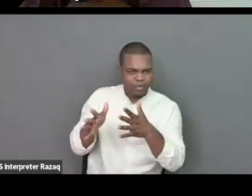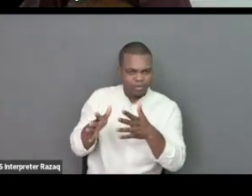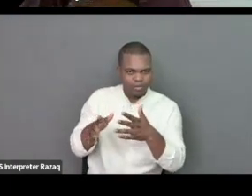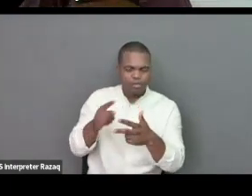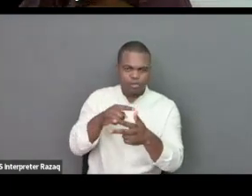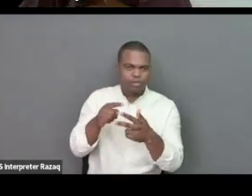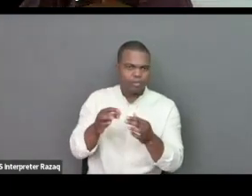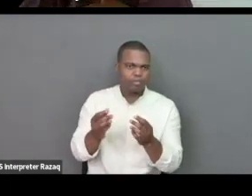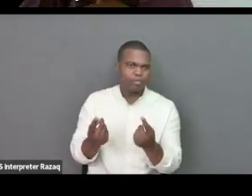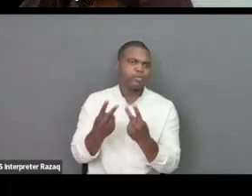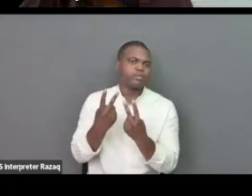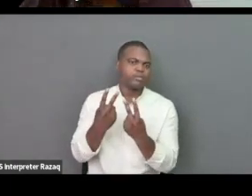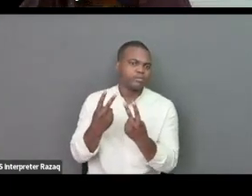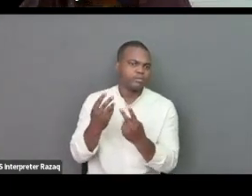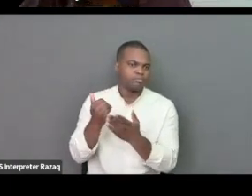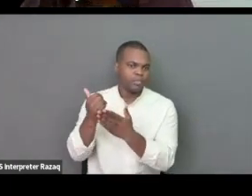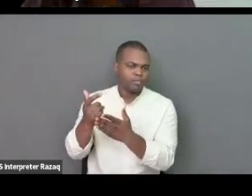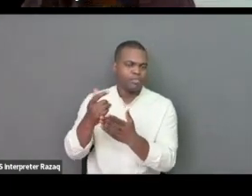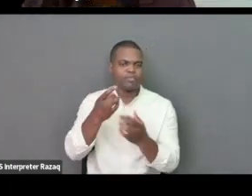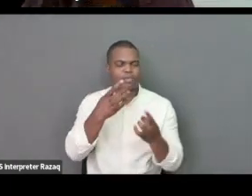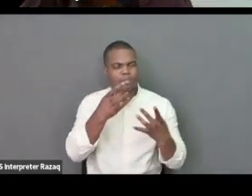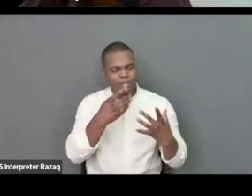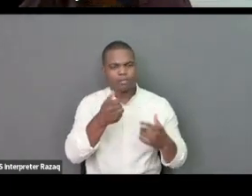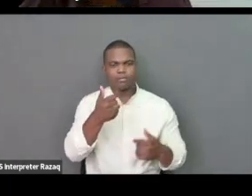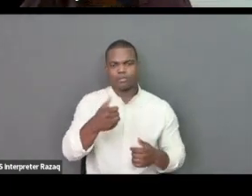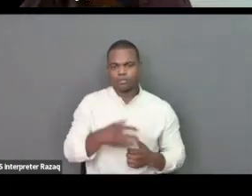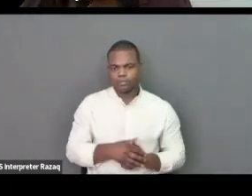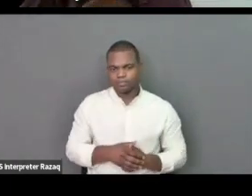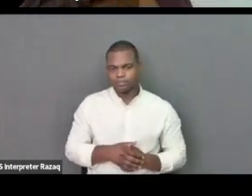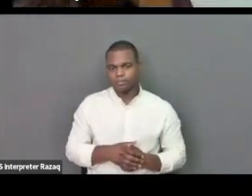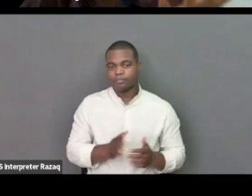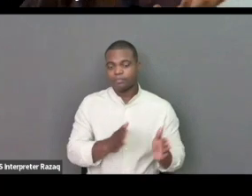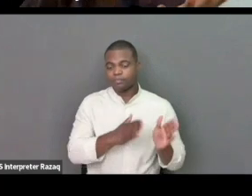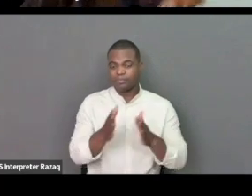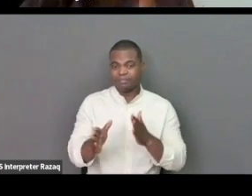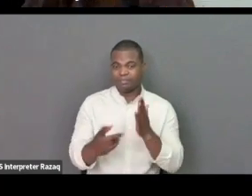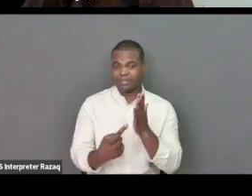which page, what is the issue, and possibly, if the user has the